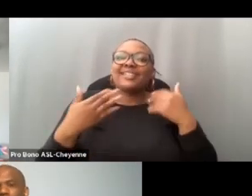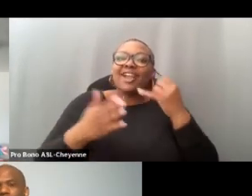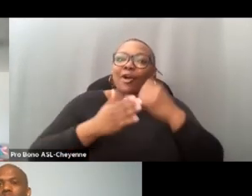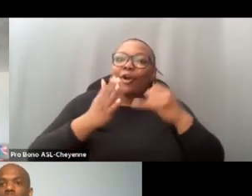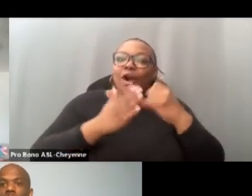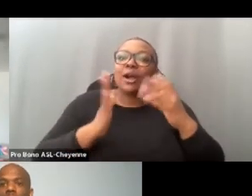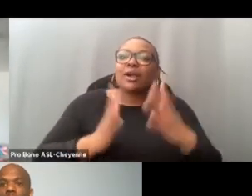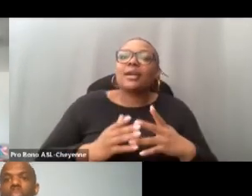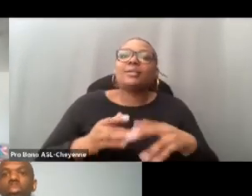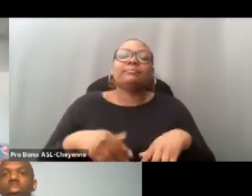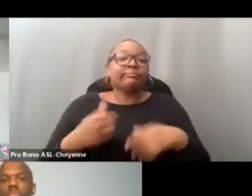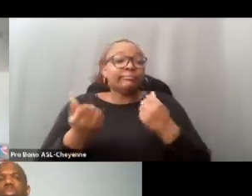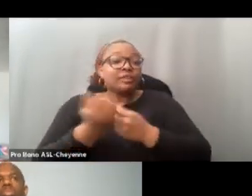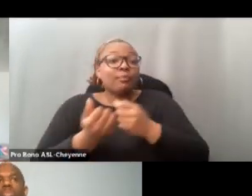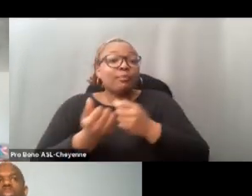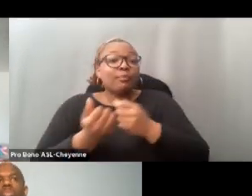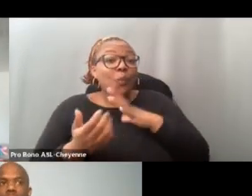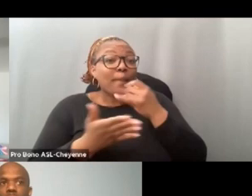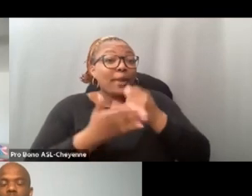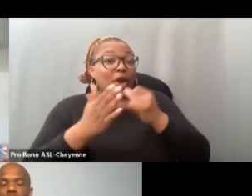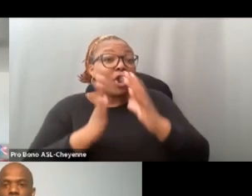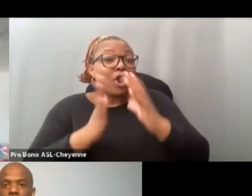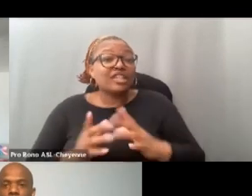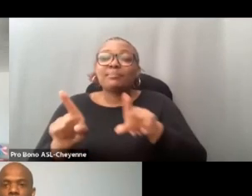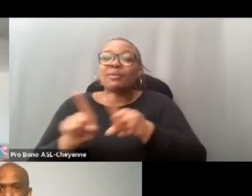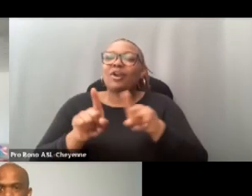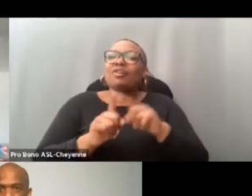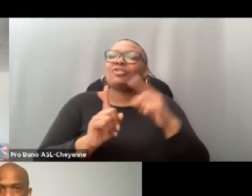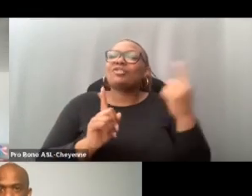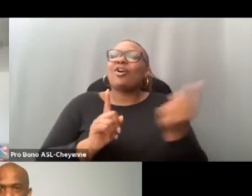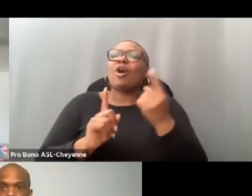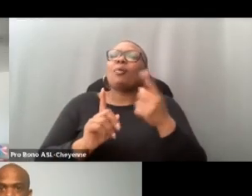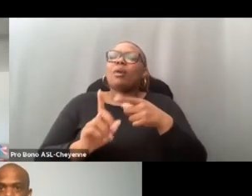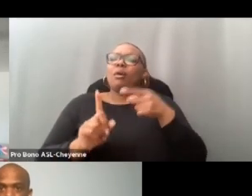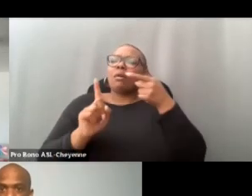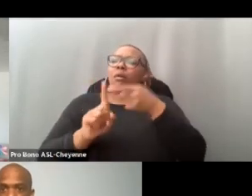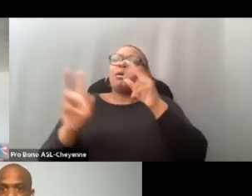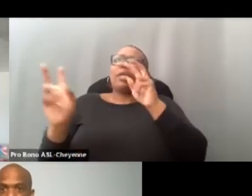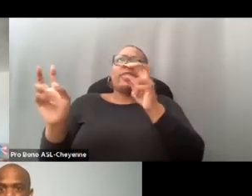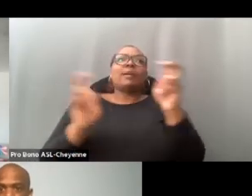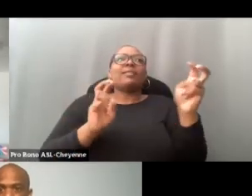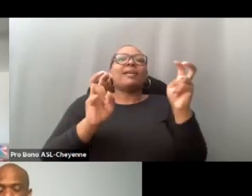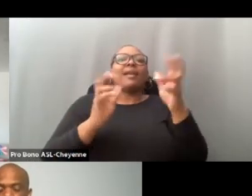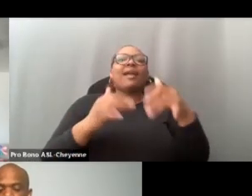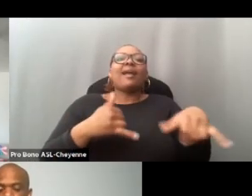supporting female artists and always with this theme of building peace.